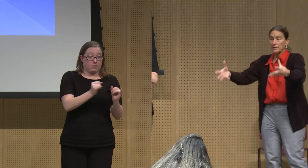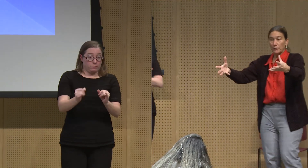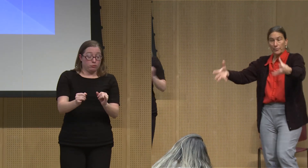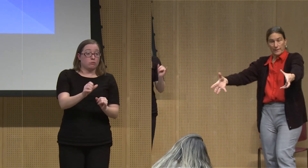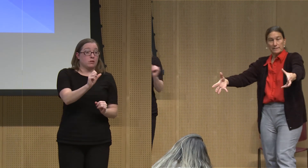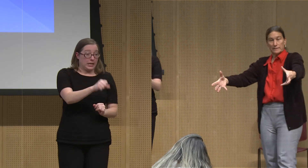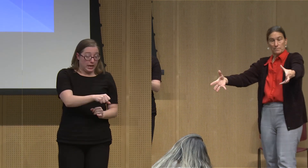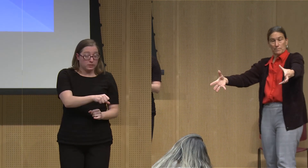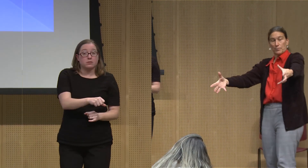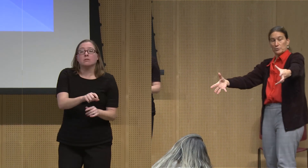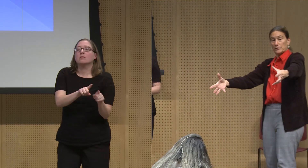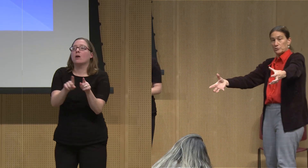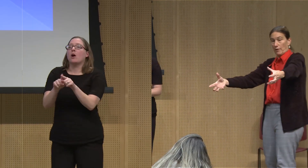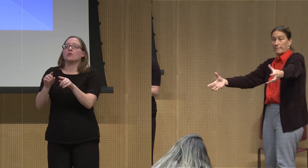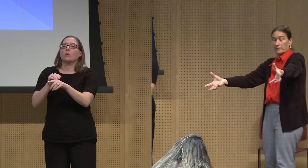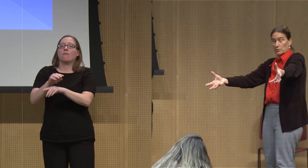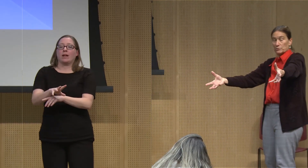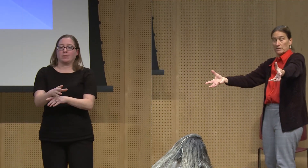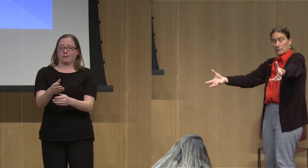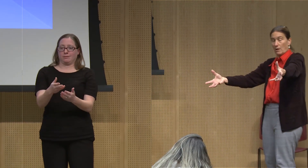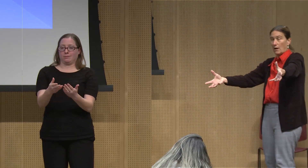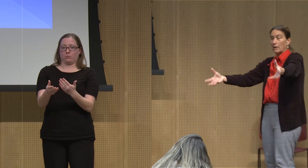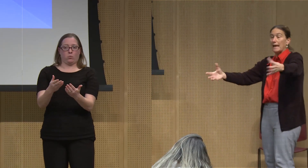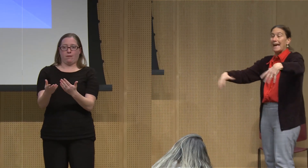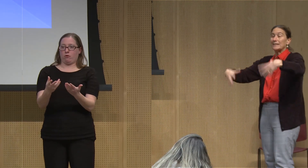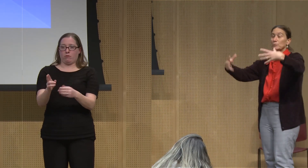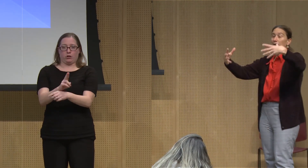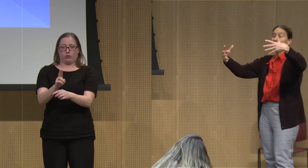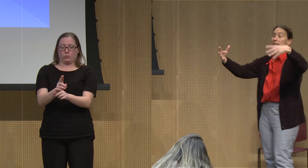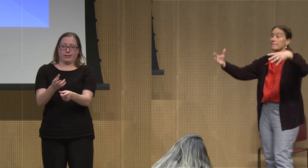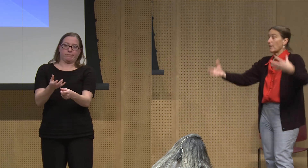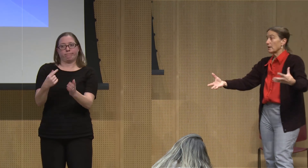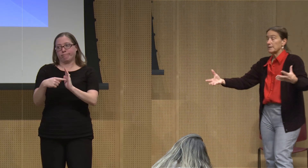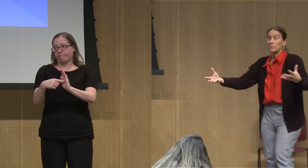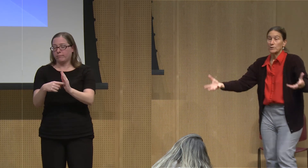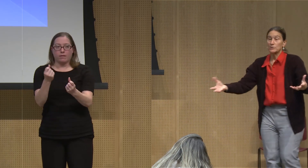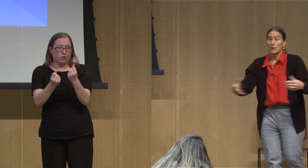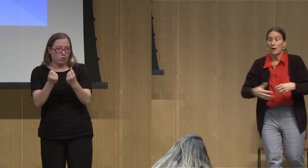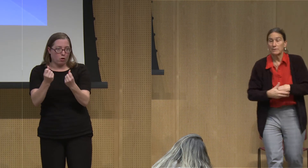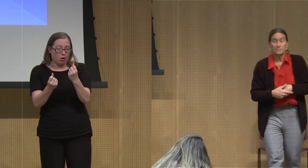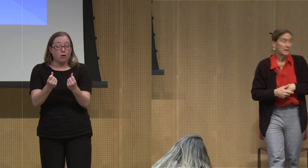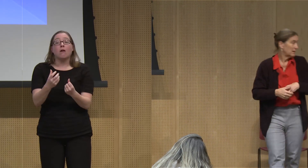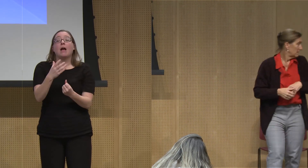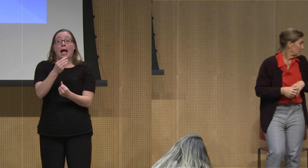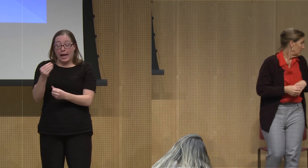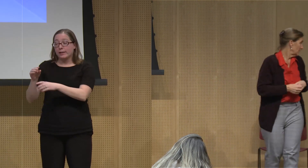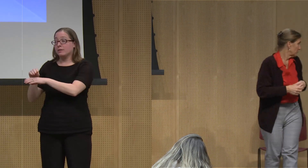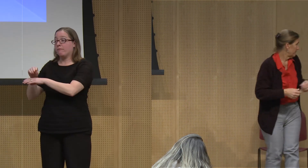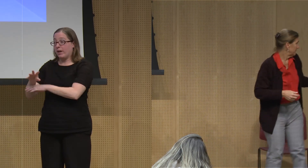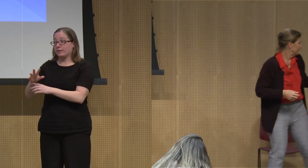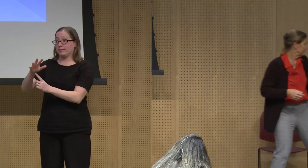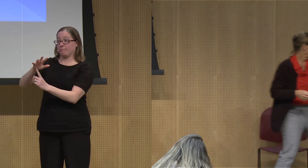OR THE THING THAT THE PERSON IS USING, THE CAR, AS WELL AS THE ENVIRONMENT IN WHICH THE CAR'S BEING DRIVEN.